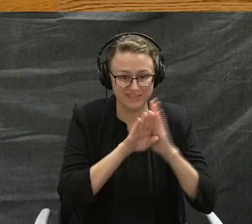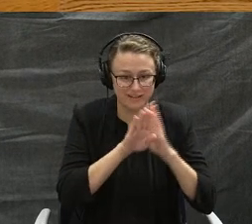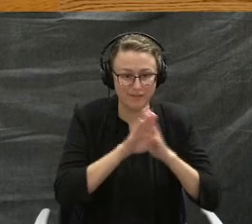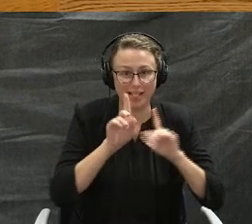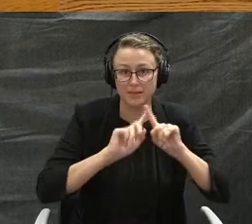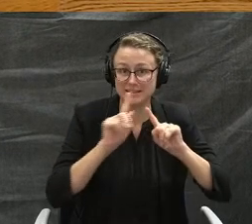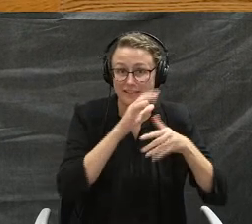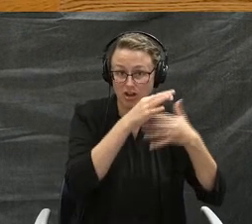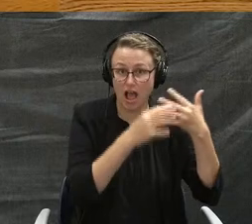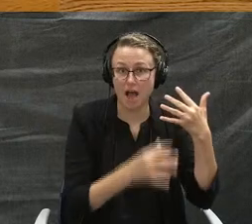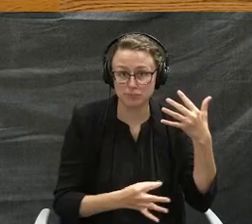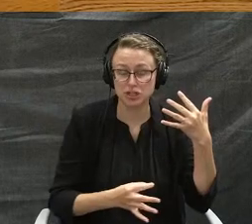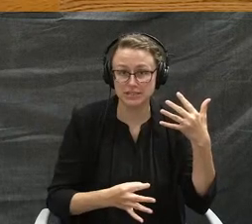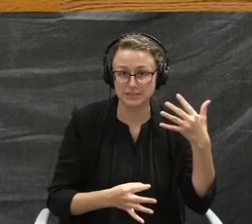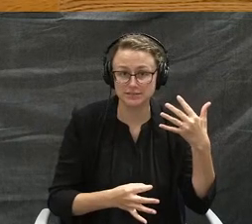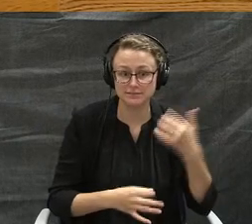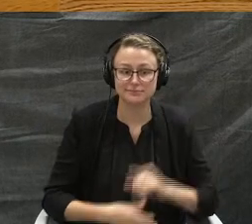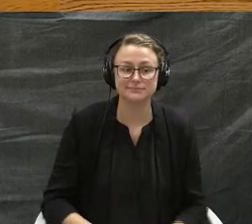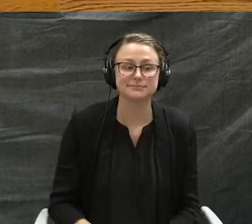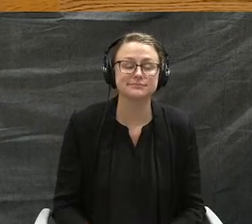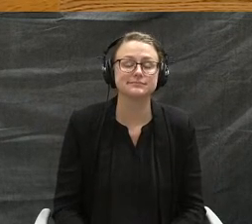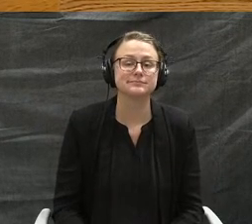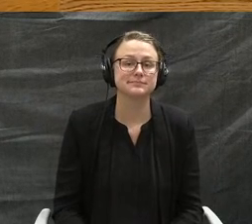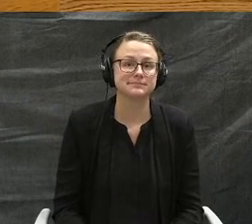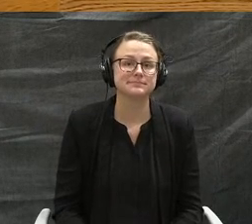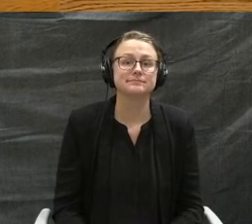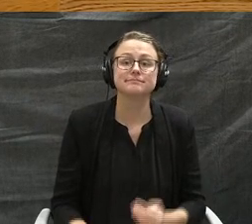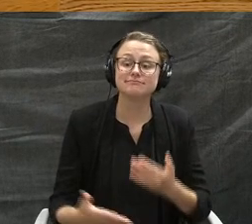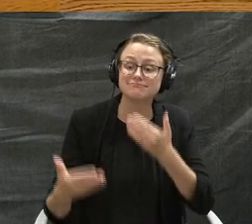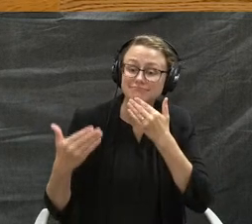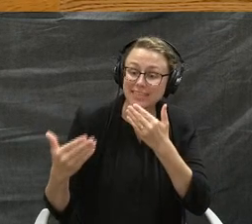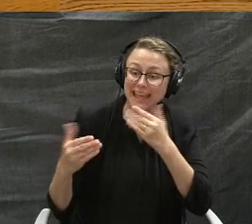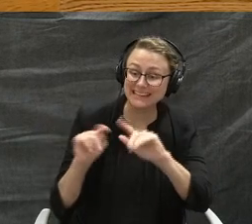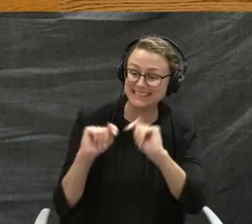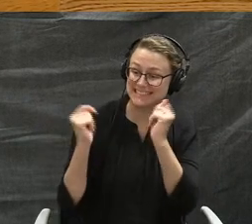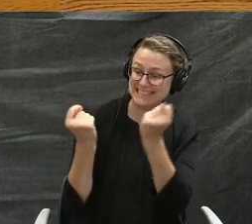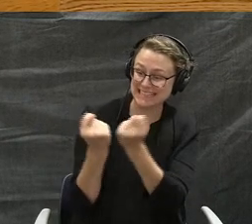consider. And I want to thank the teams that provided feedback